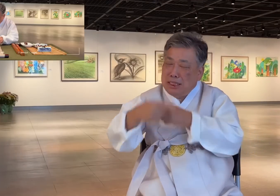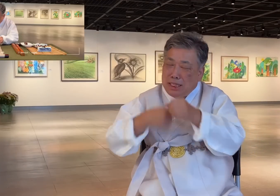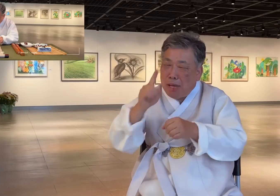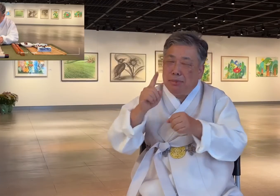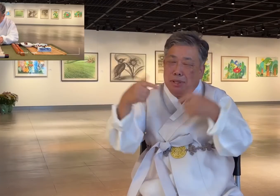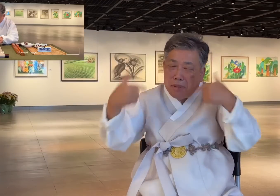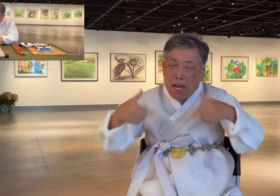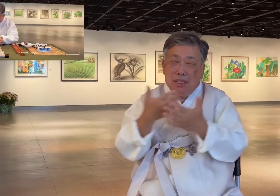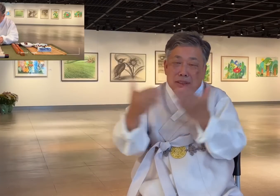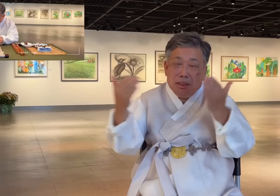We meet once a year.